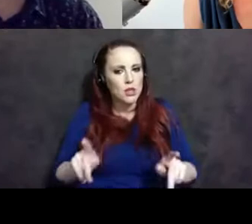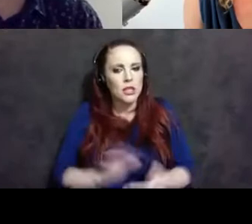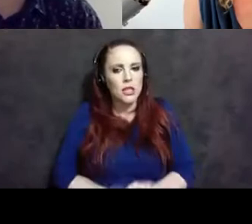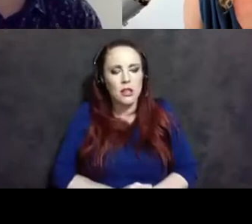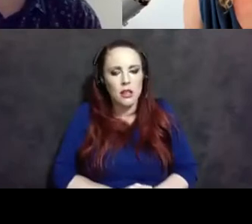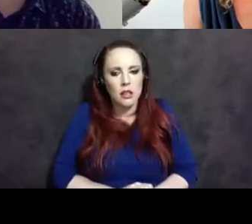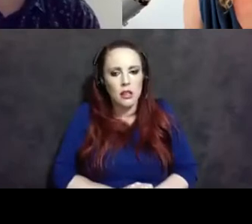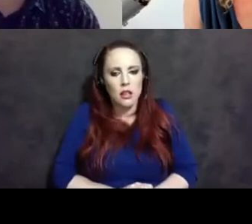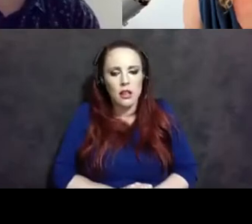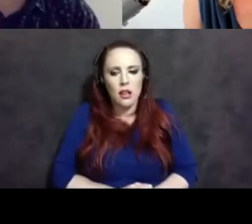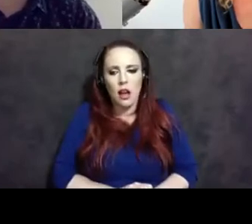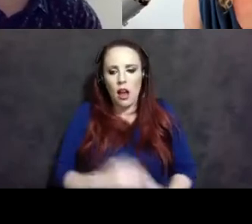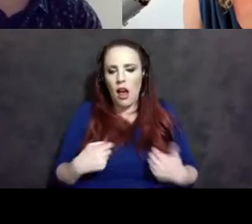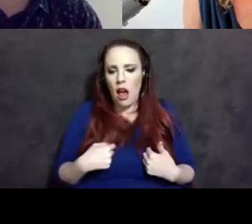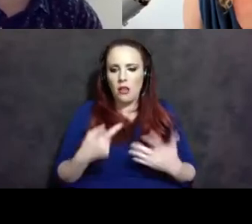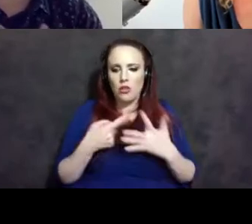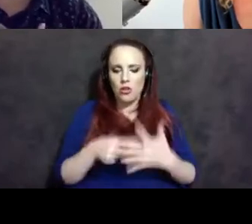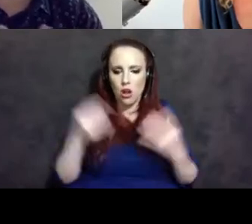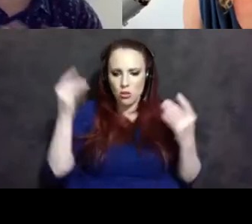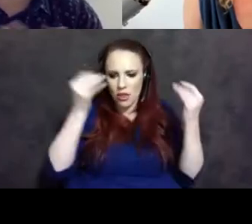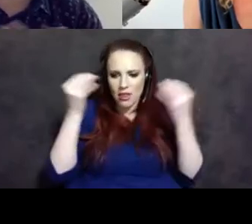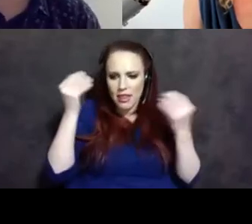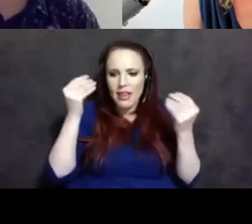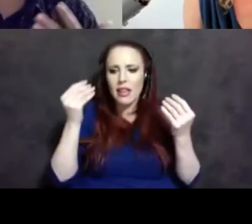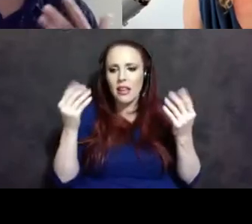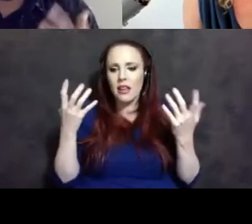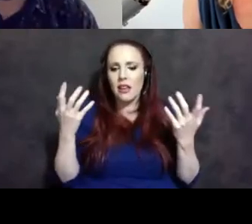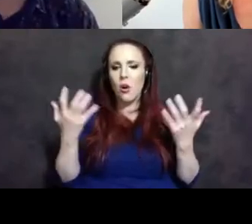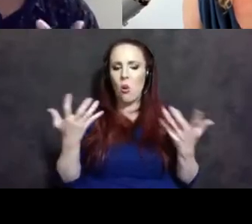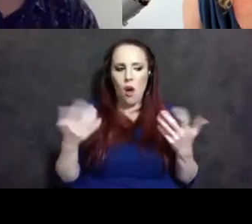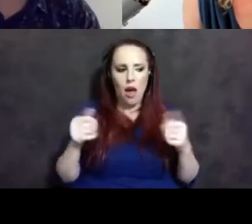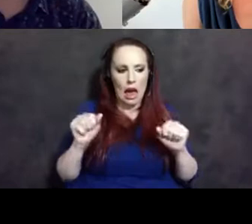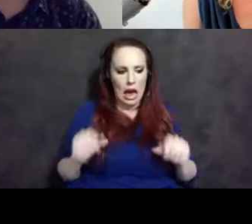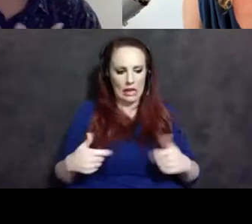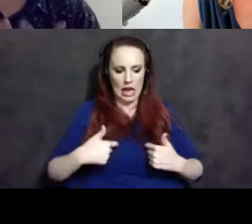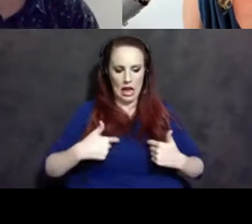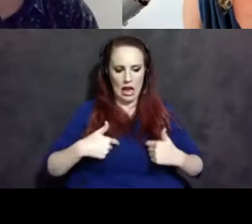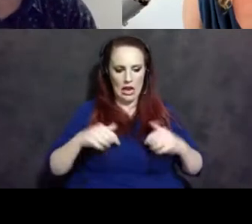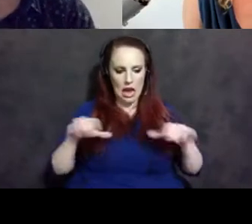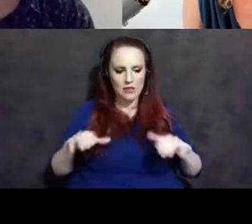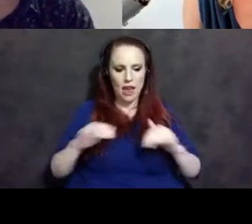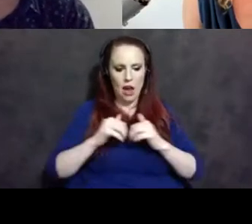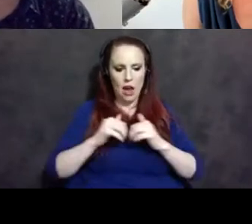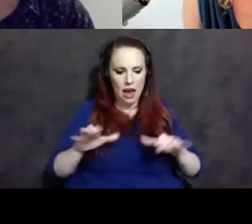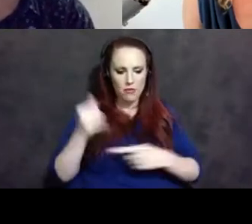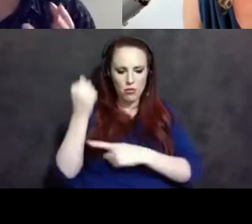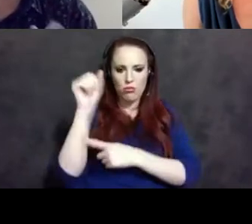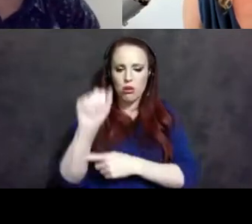And I started to think about what I can do actively, what is my own way of protesting. So I have immunodeficient health.